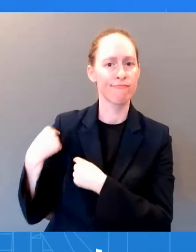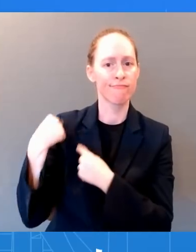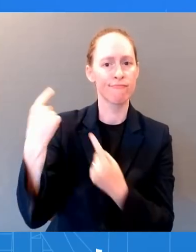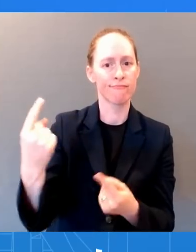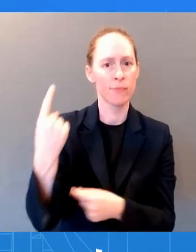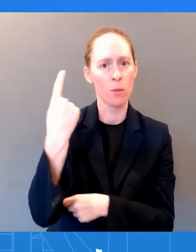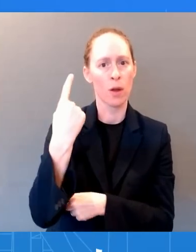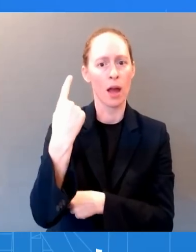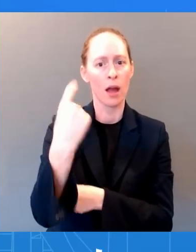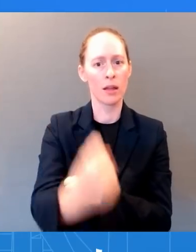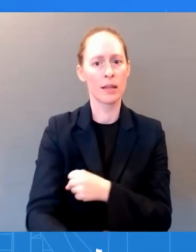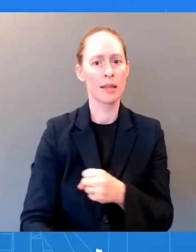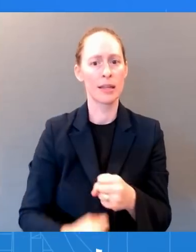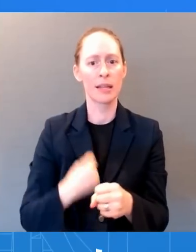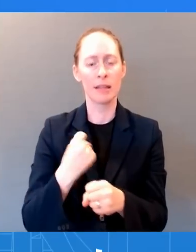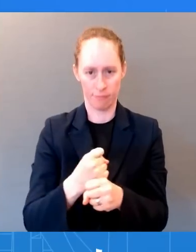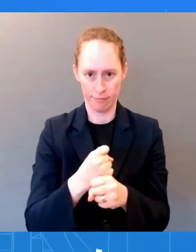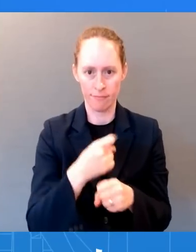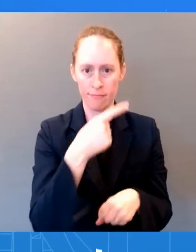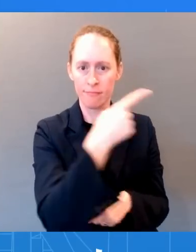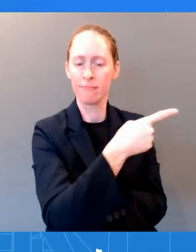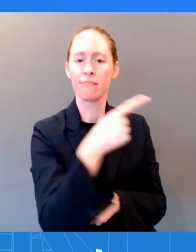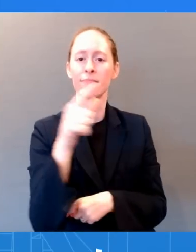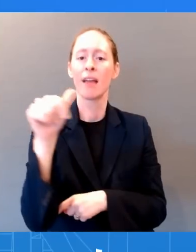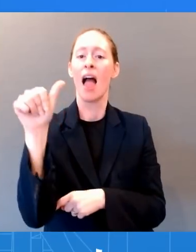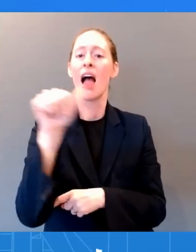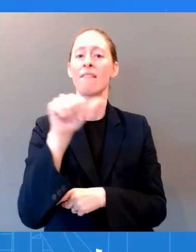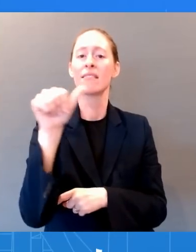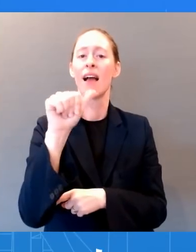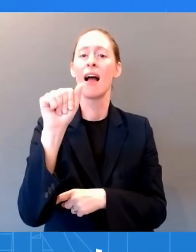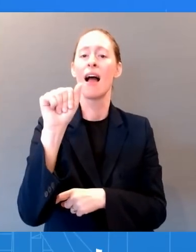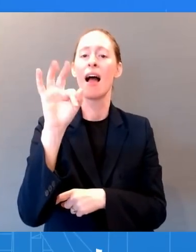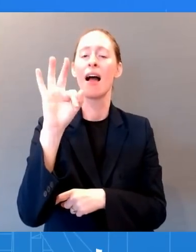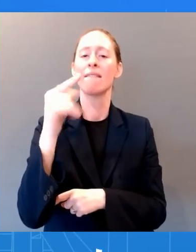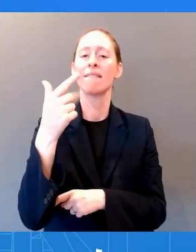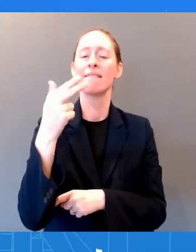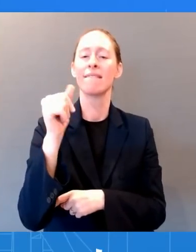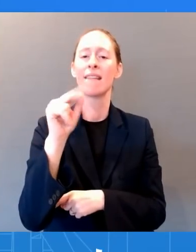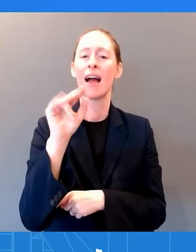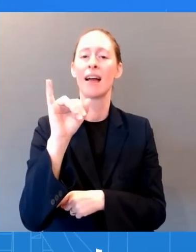and the end of the war there. How does the President plan to mark that occasion? Does he plan to speak to the American people?